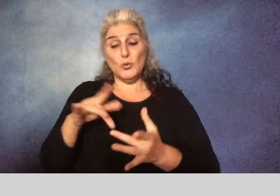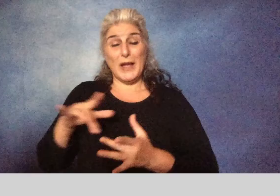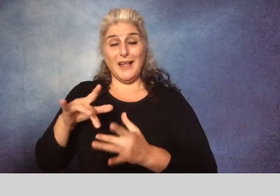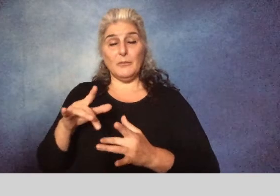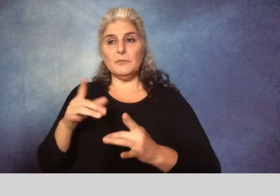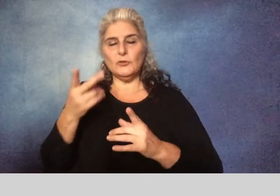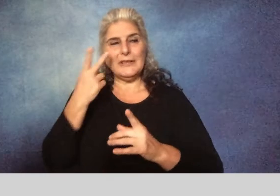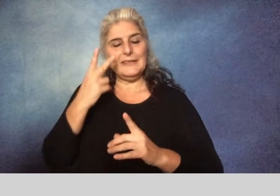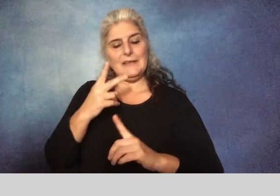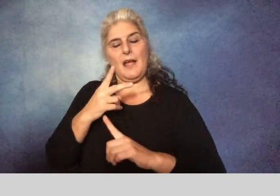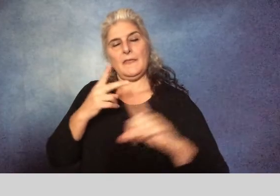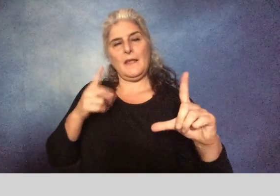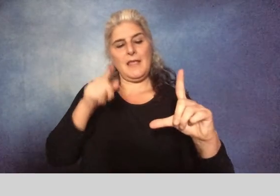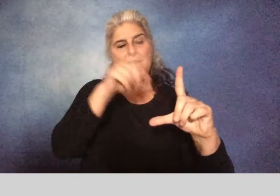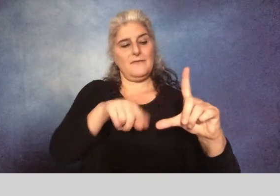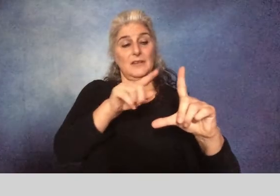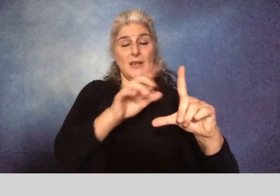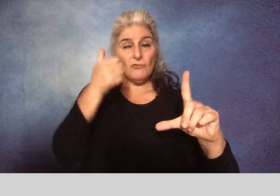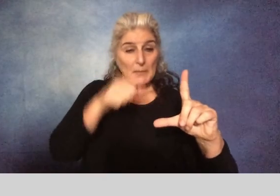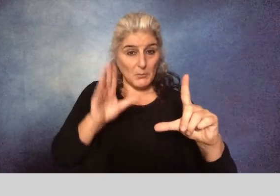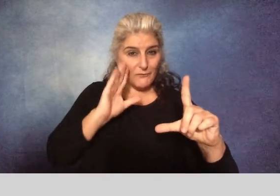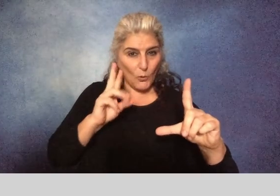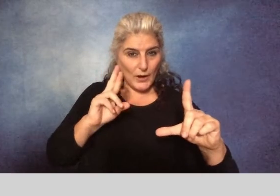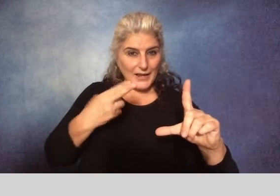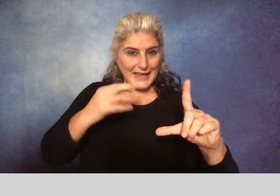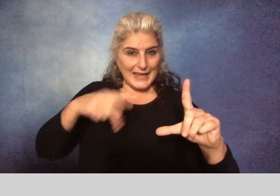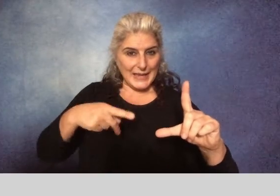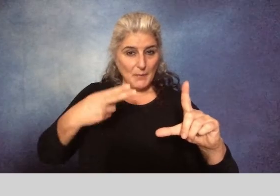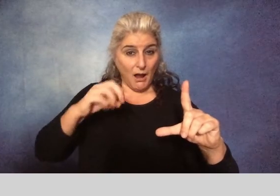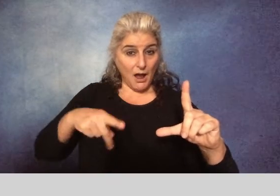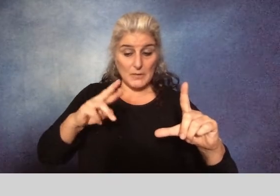which is where we saw hip hop and rap albums clustering in an earlier slide.